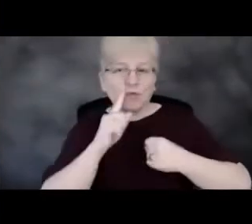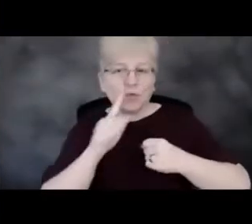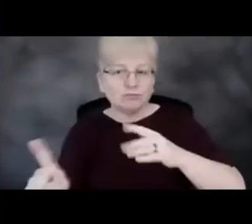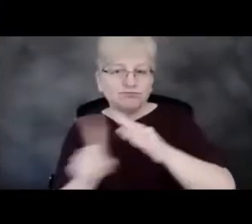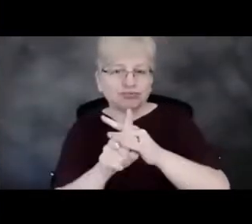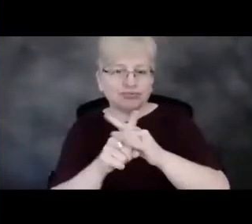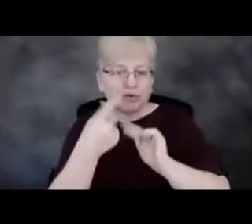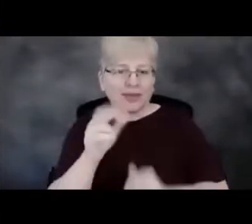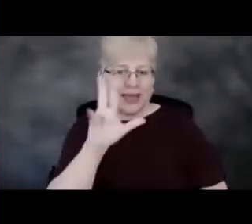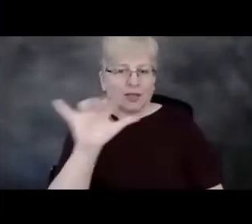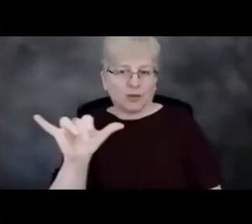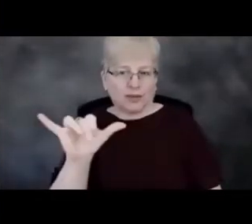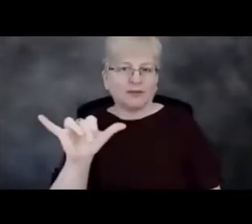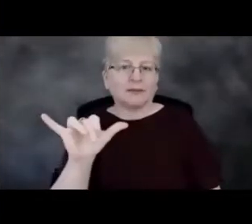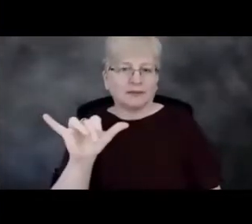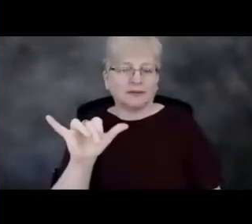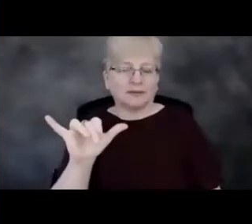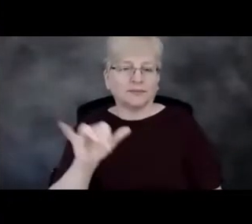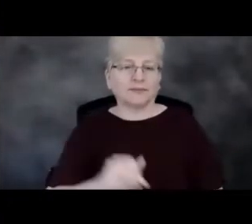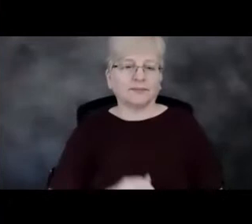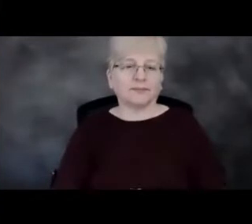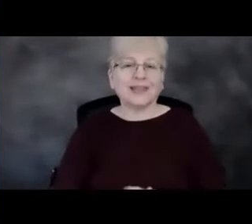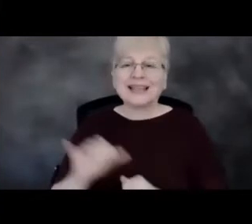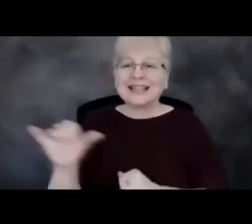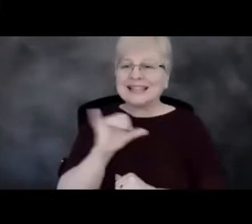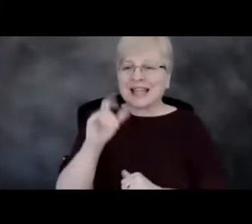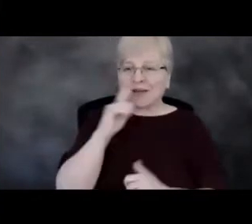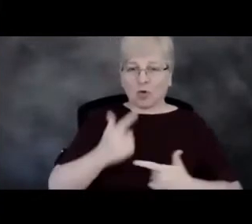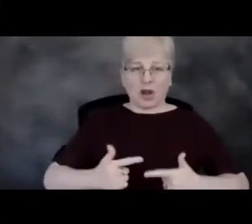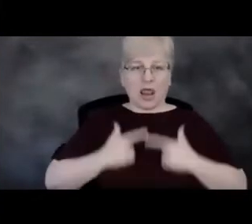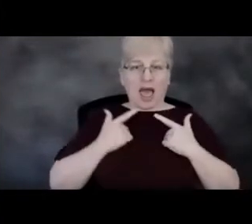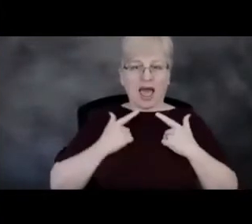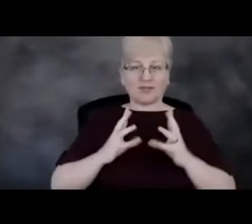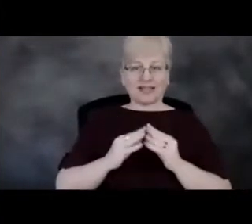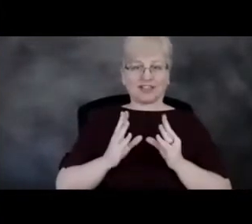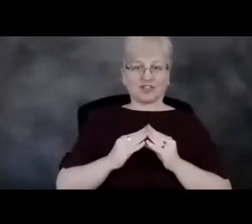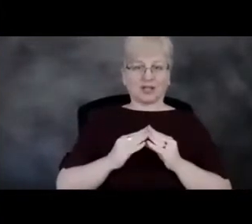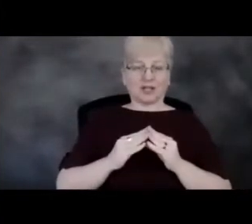chat. And likewise, the live session, as Felice mentioned, this is not